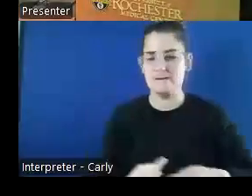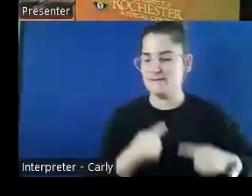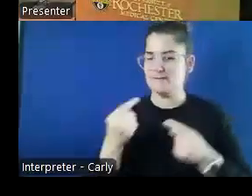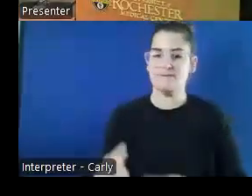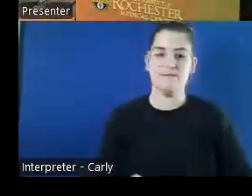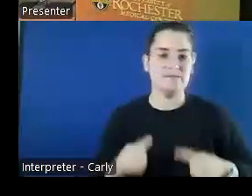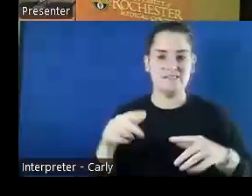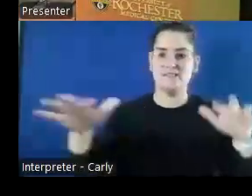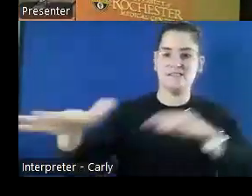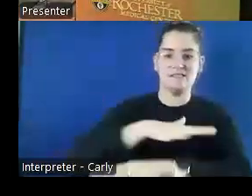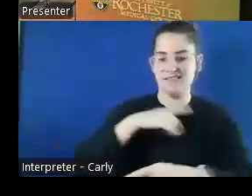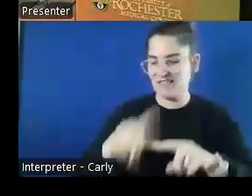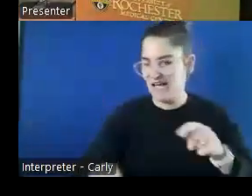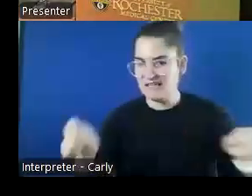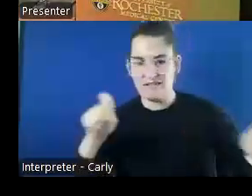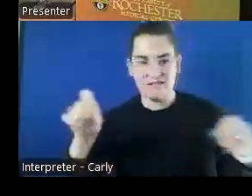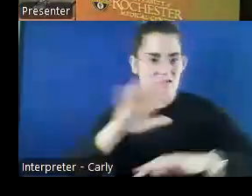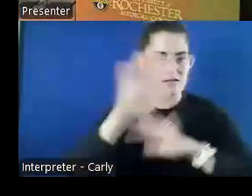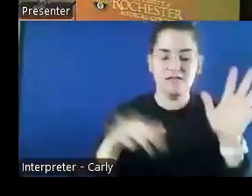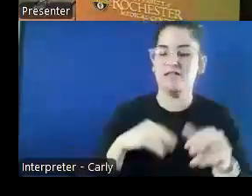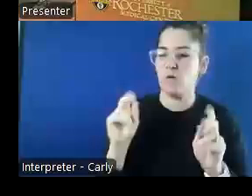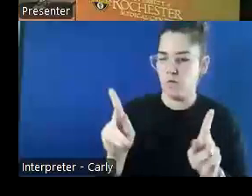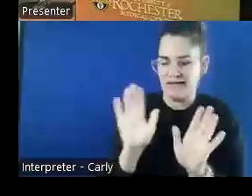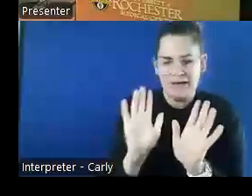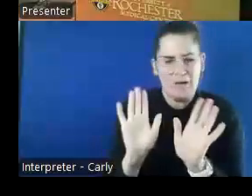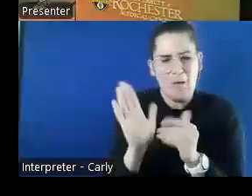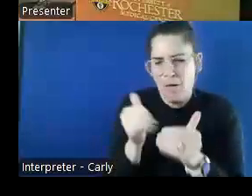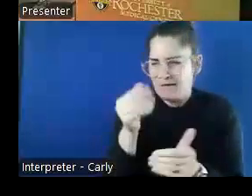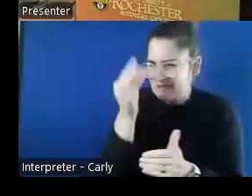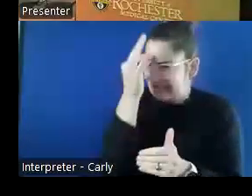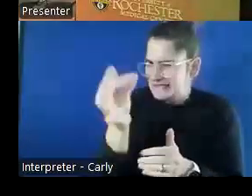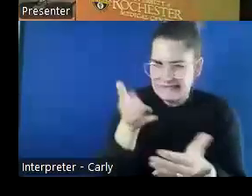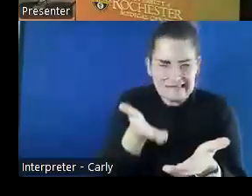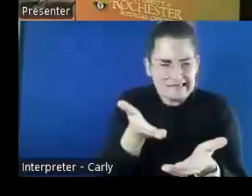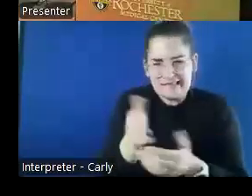was just like okay you know transport is coming we're almost there we can make it and I am just